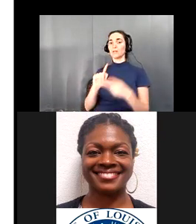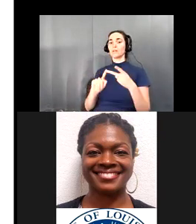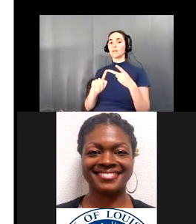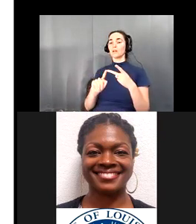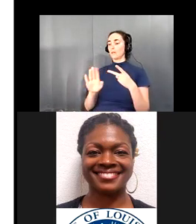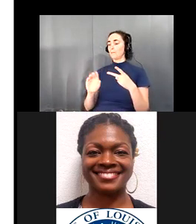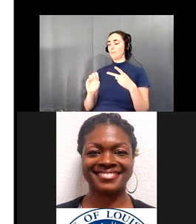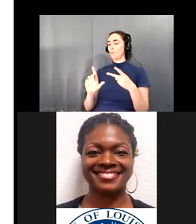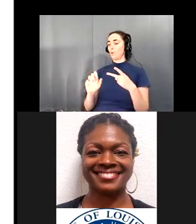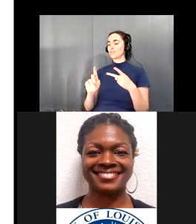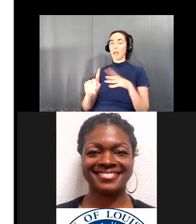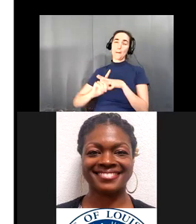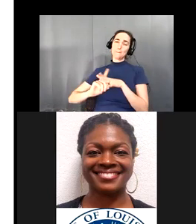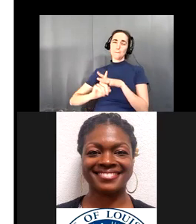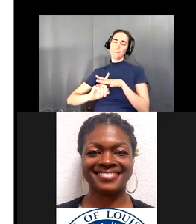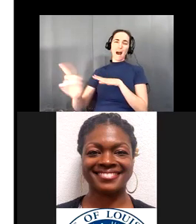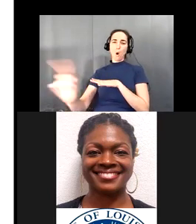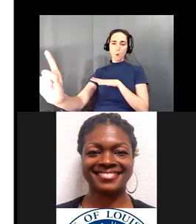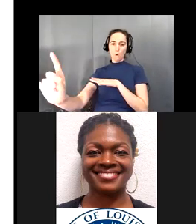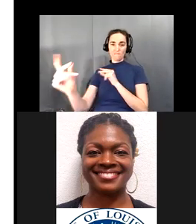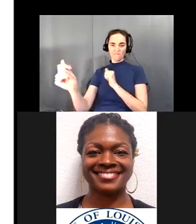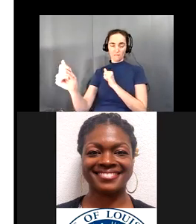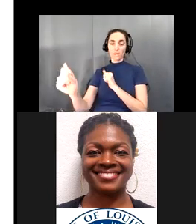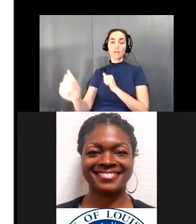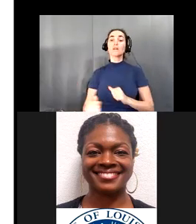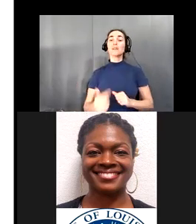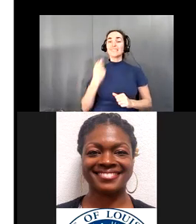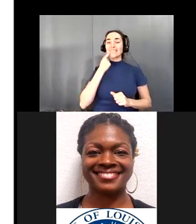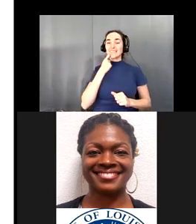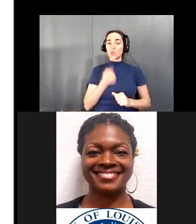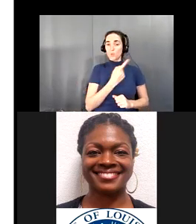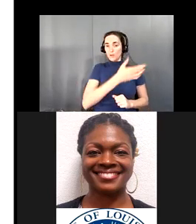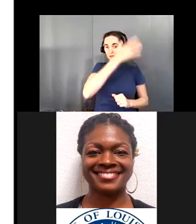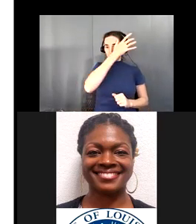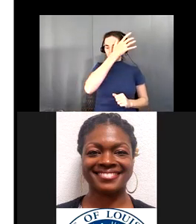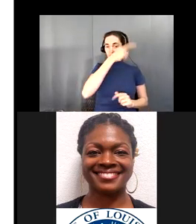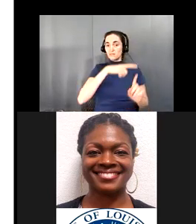today a child with Down syndrome and you know he was a runner at one time, she called it